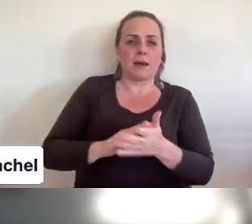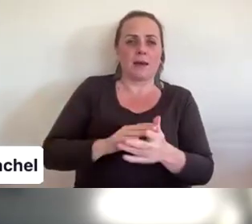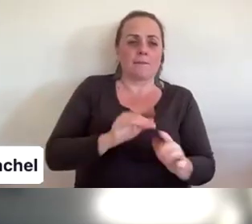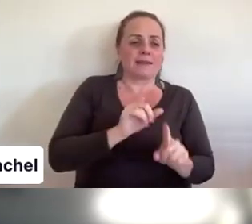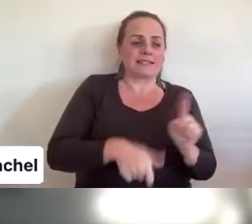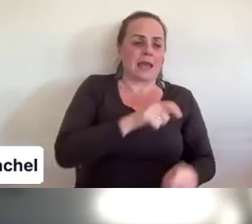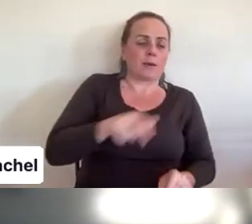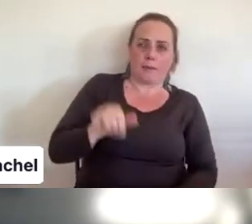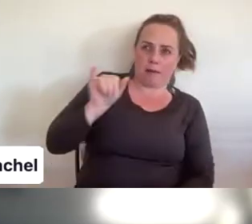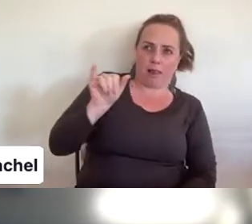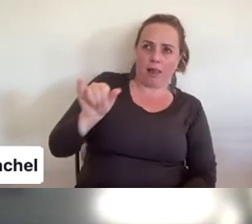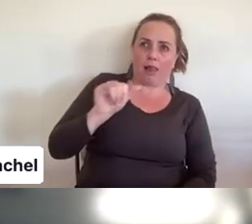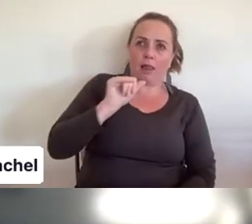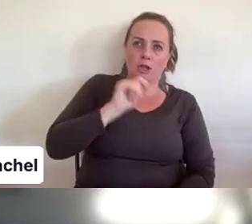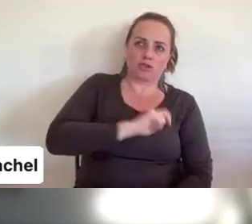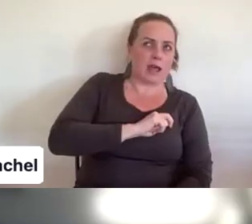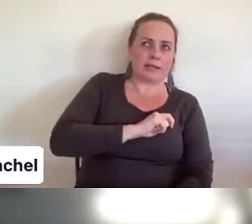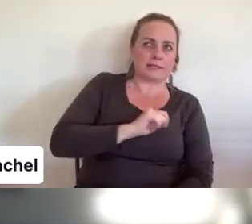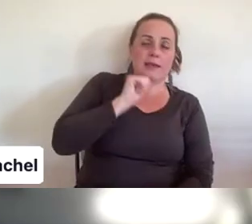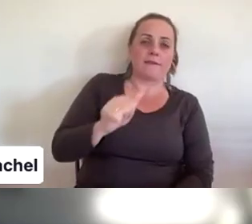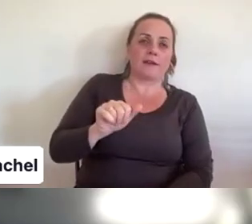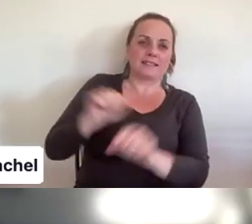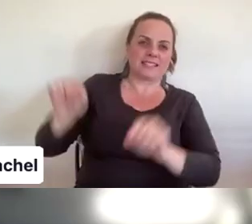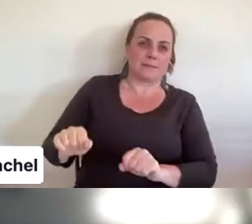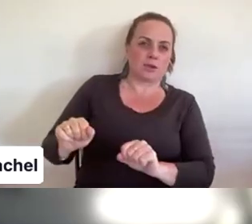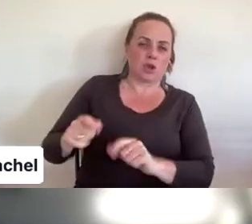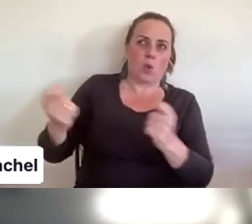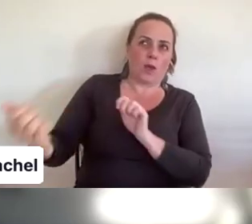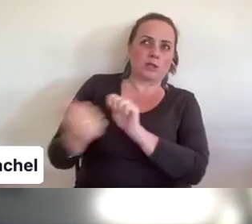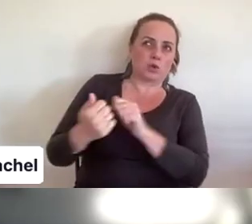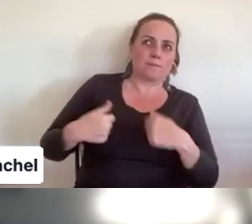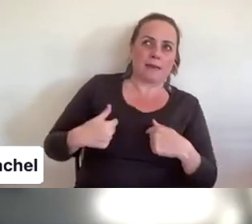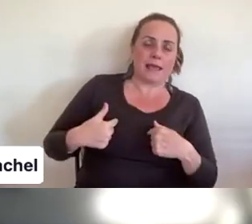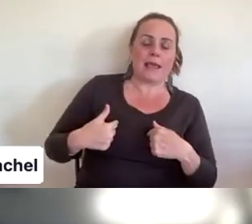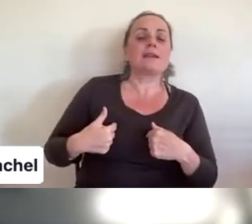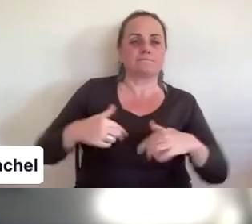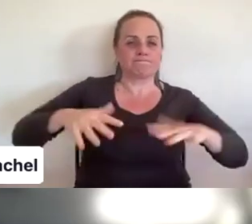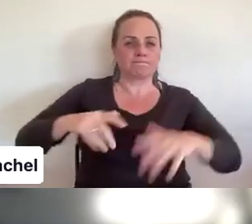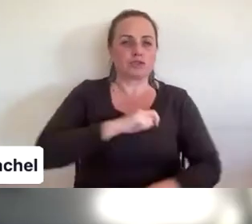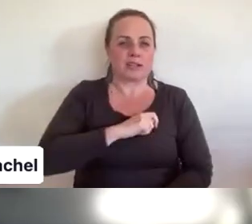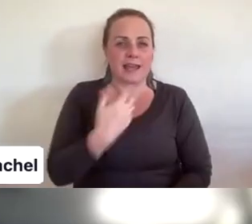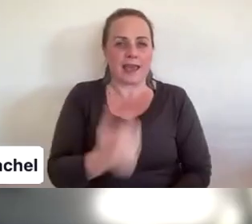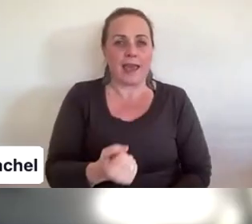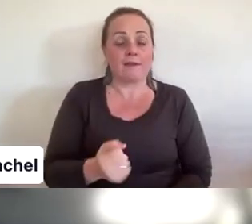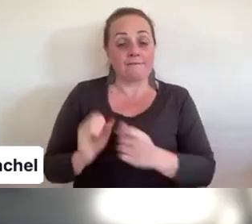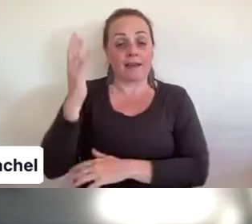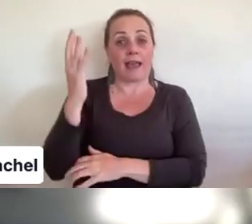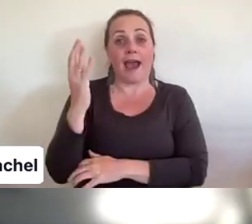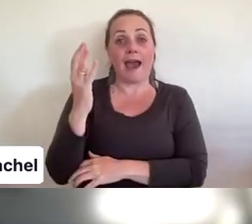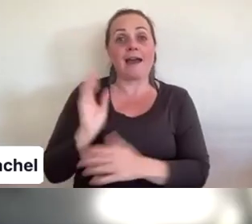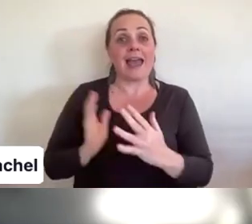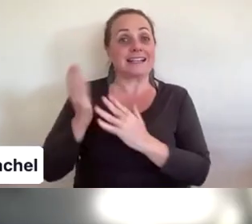don't work well for them in practice. For Whaikaha accessibility is not just a technical issue; it is